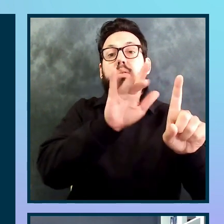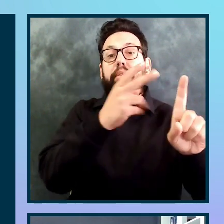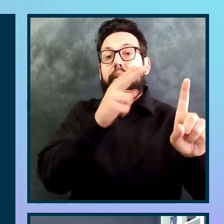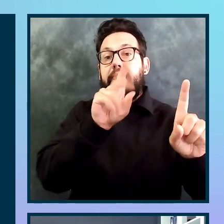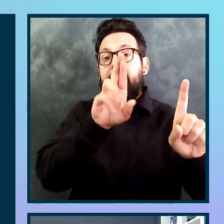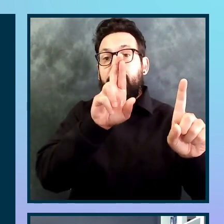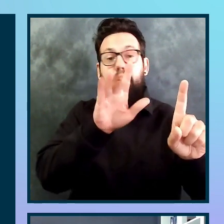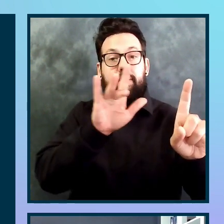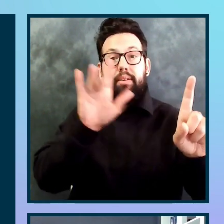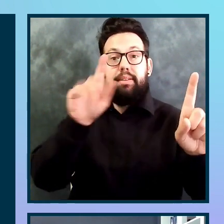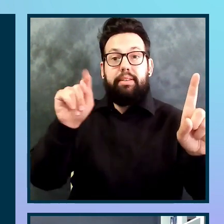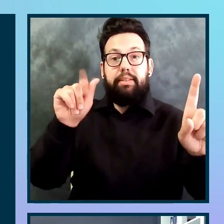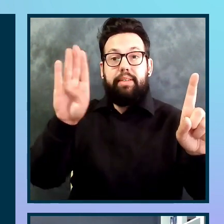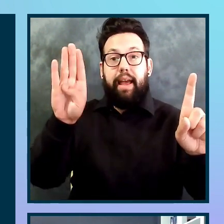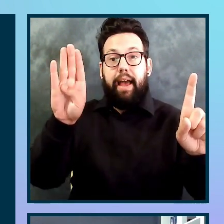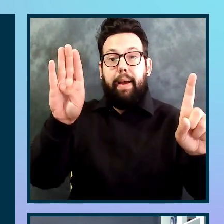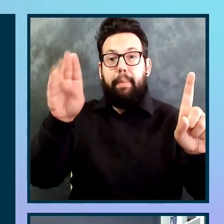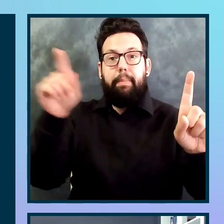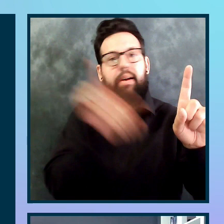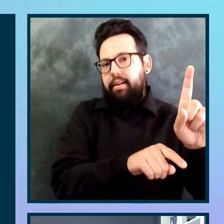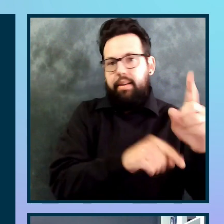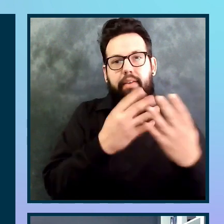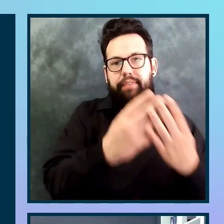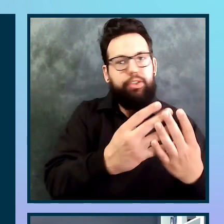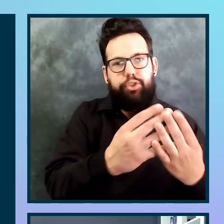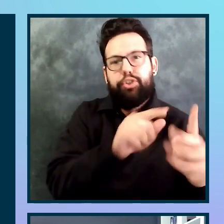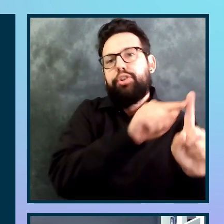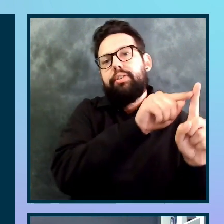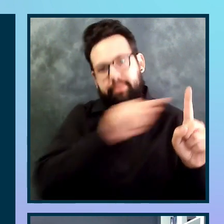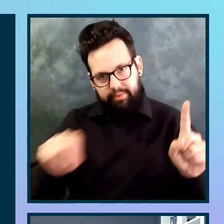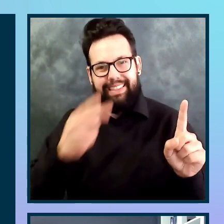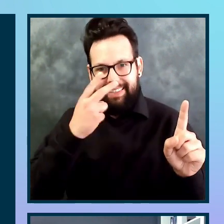you tap and you go first to the product instead of the filters.